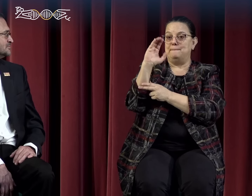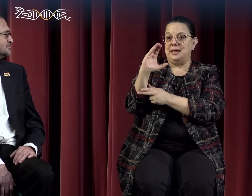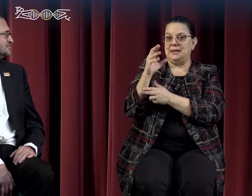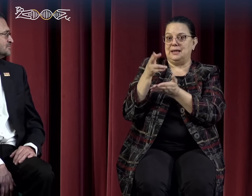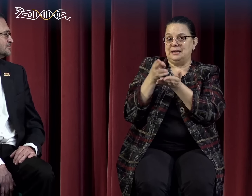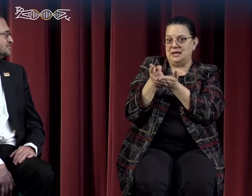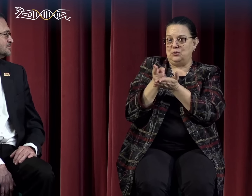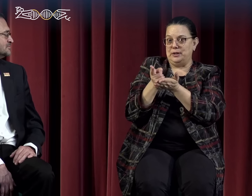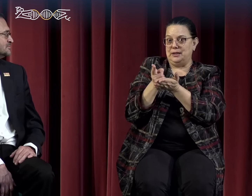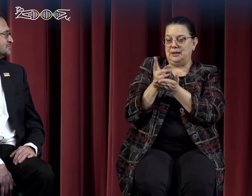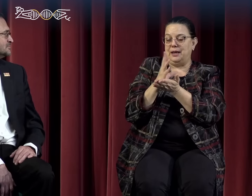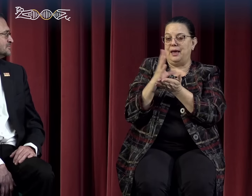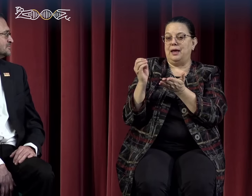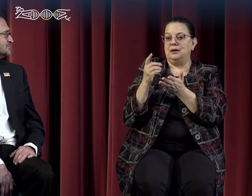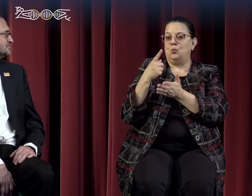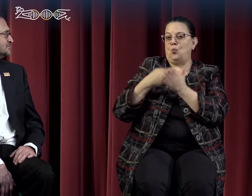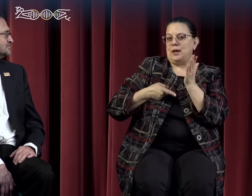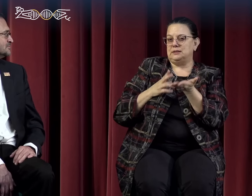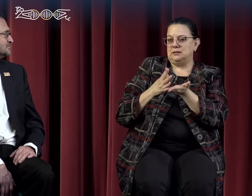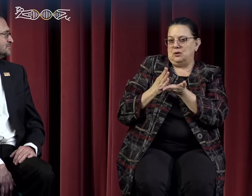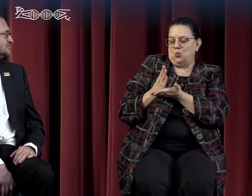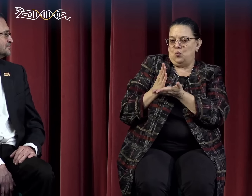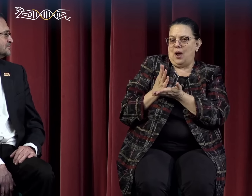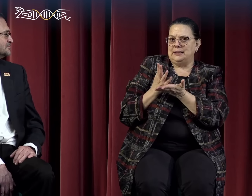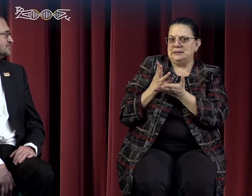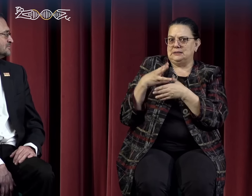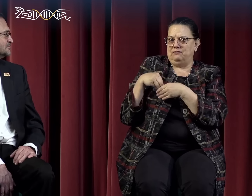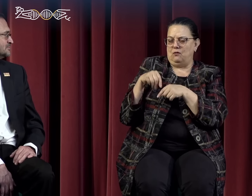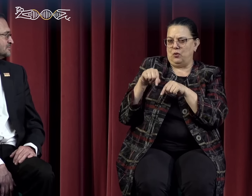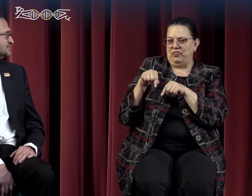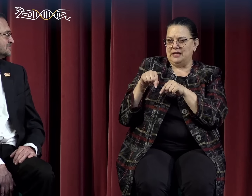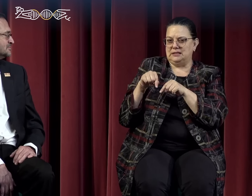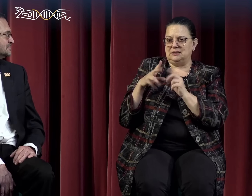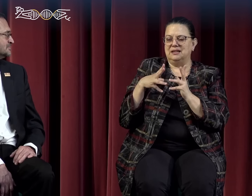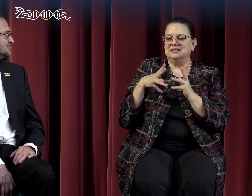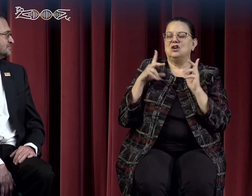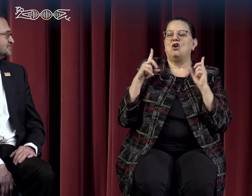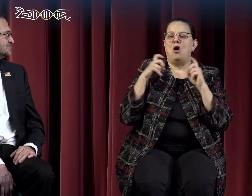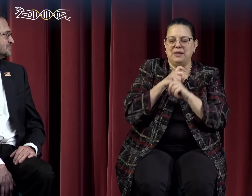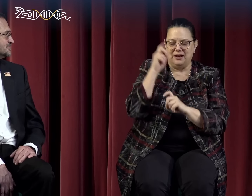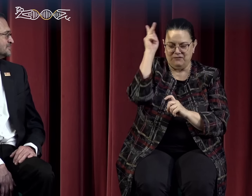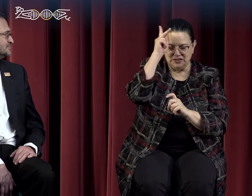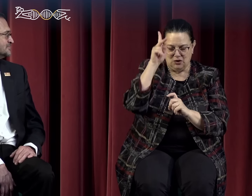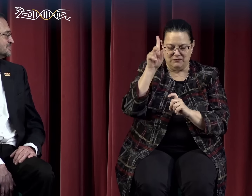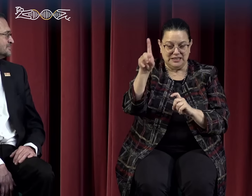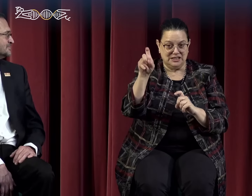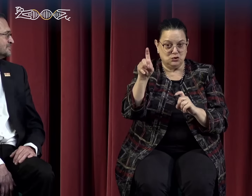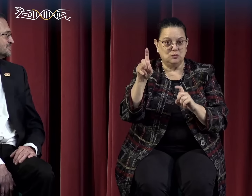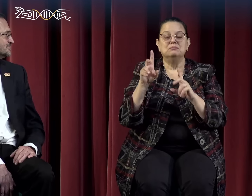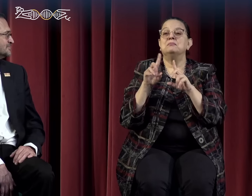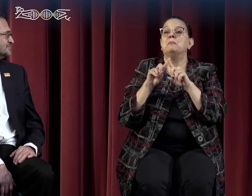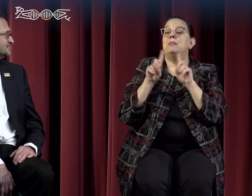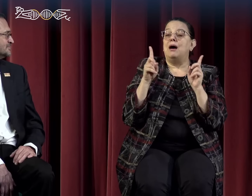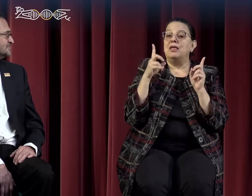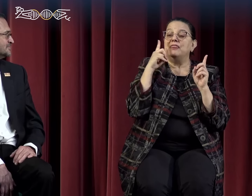that has change in genomic integrity, at what point does that embryo have rights and bodily integrity.